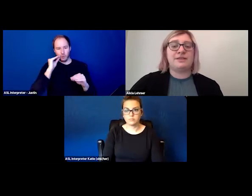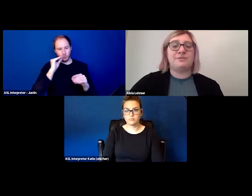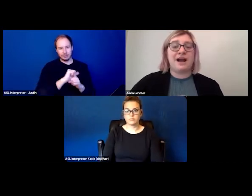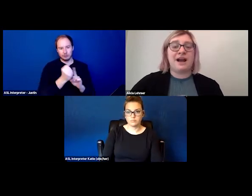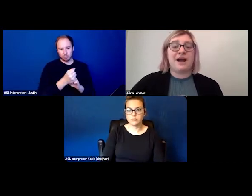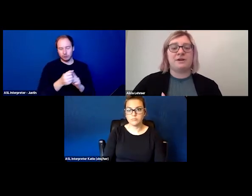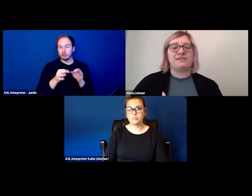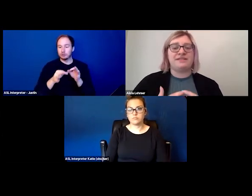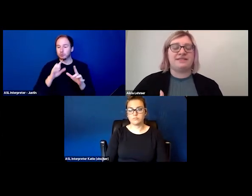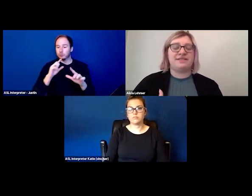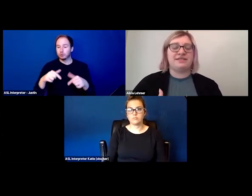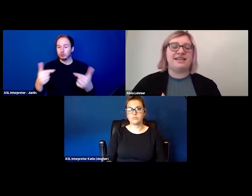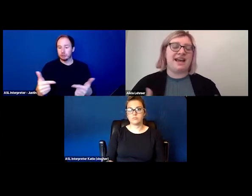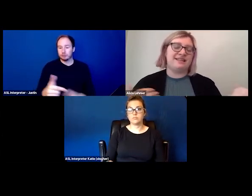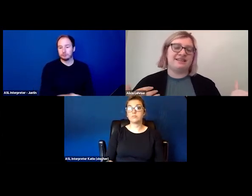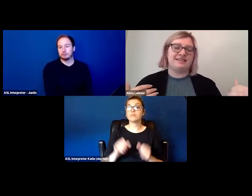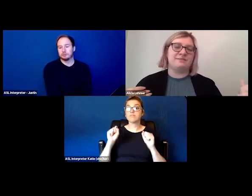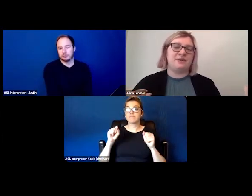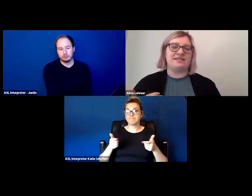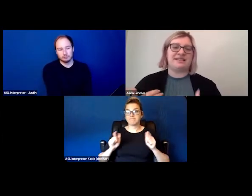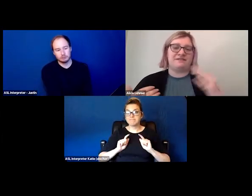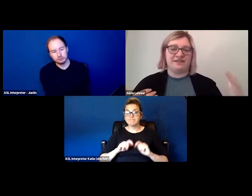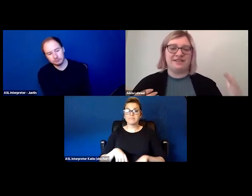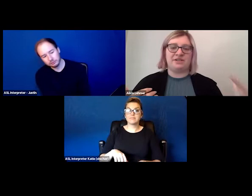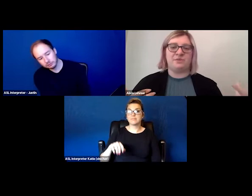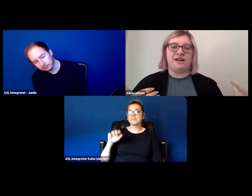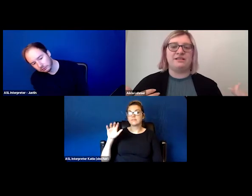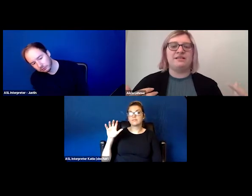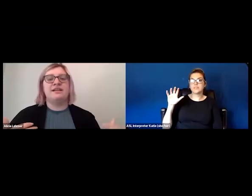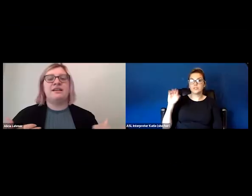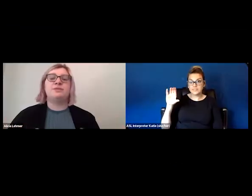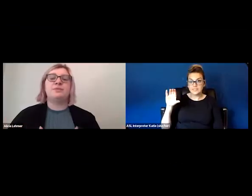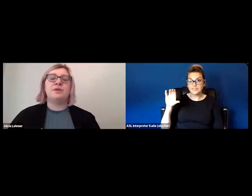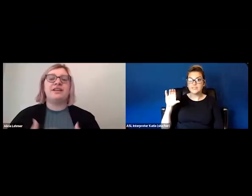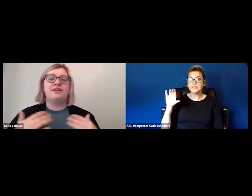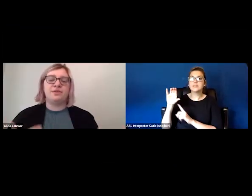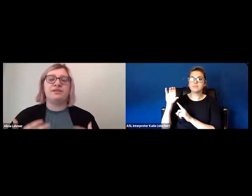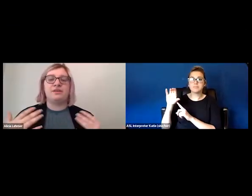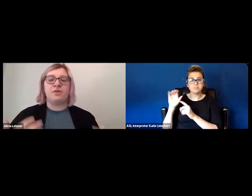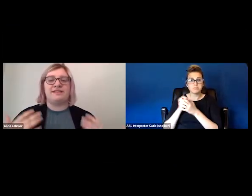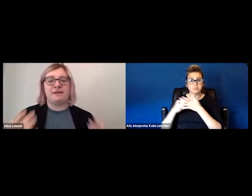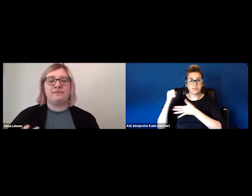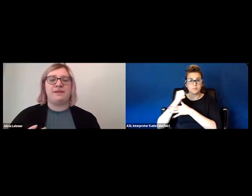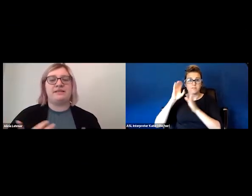The primary purpose of a CoC, and this is built into that funding as well is to promote a community-wide commitment